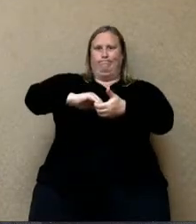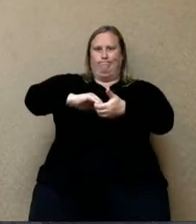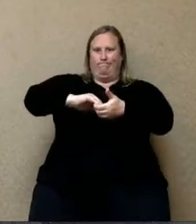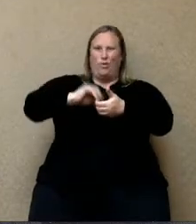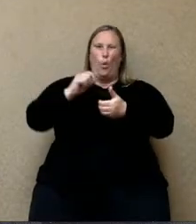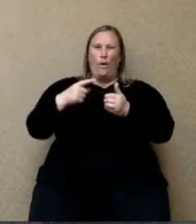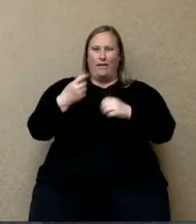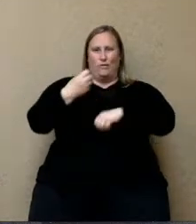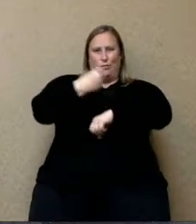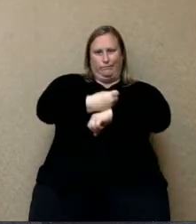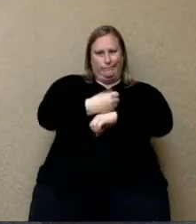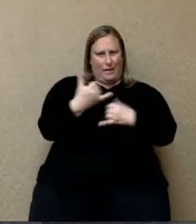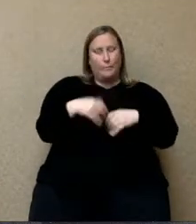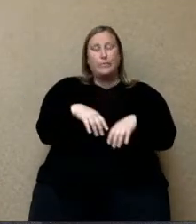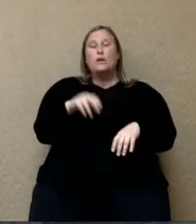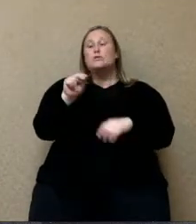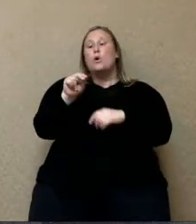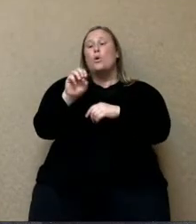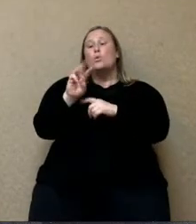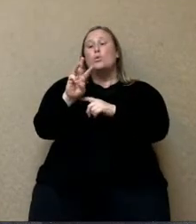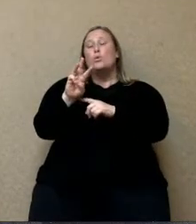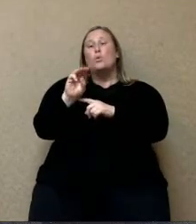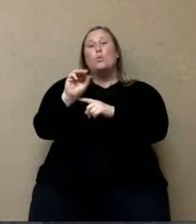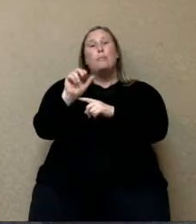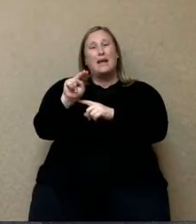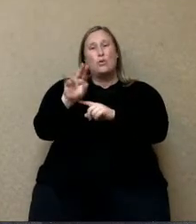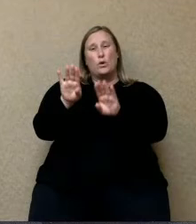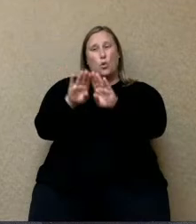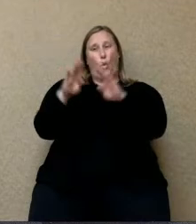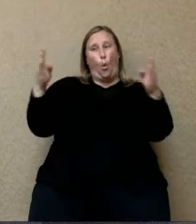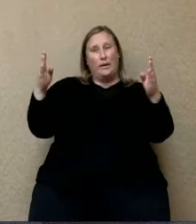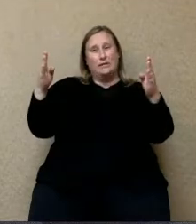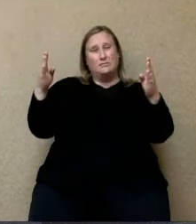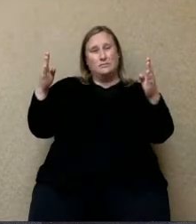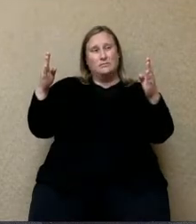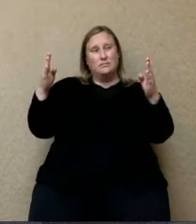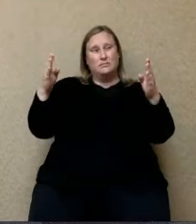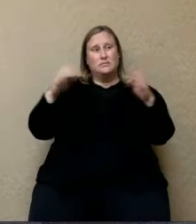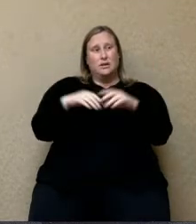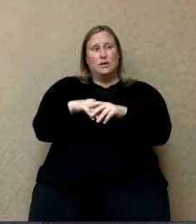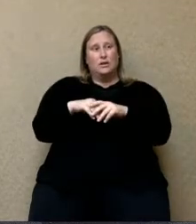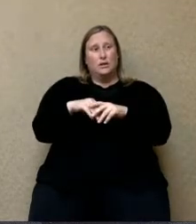So, Neumann was open for over 70 years and they